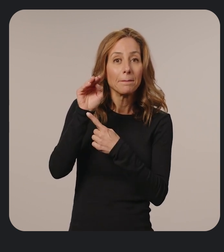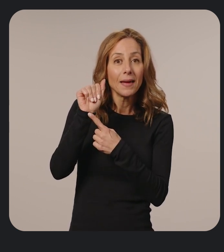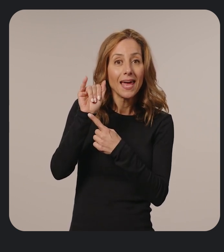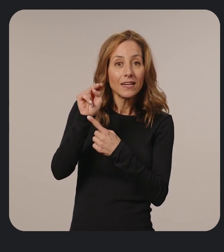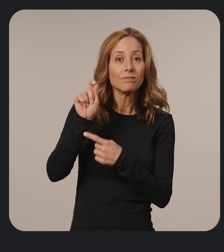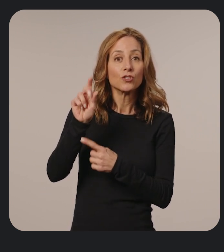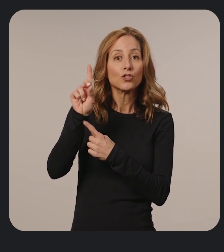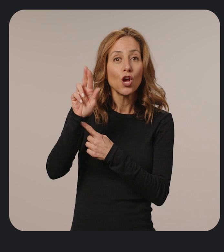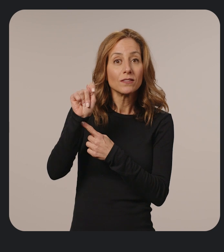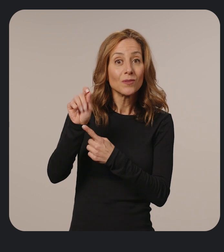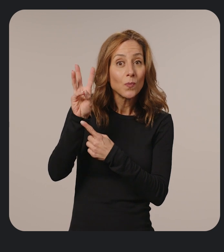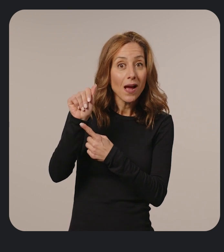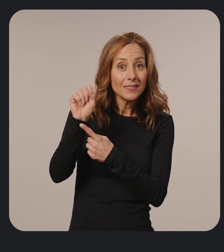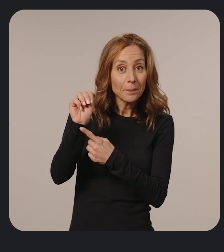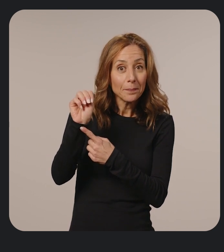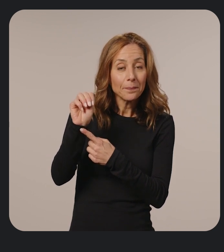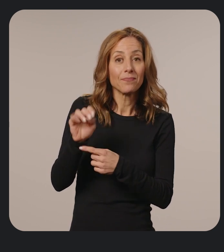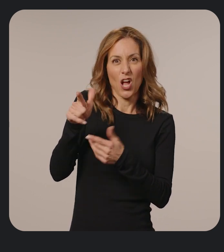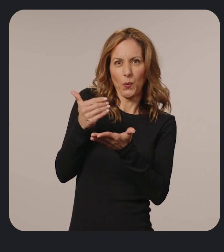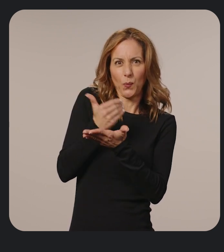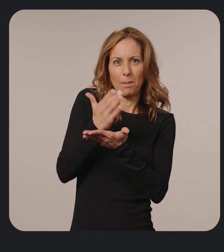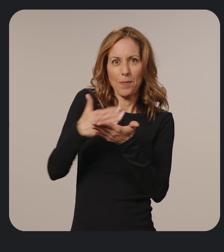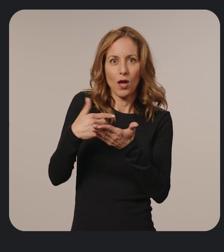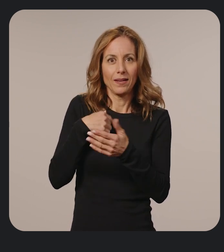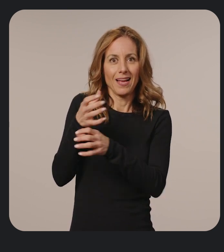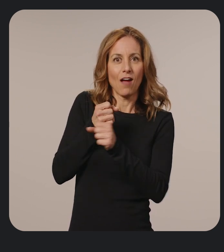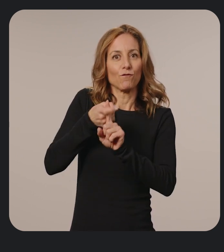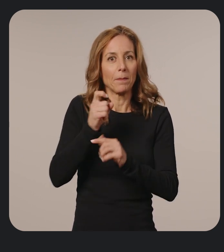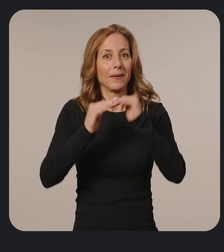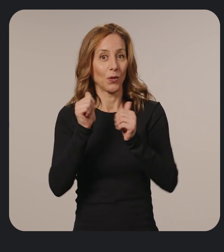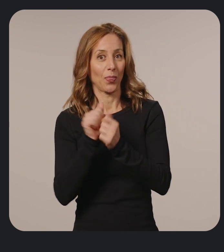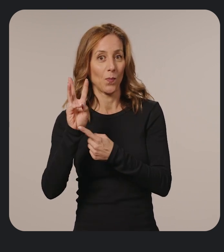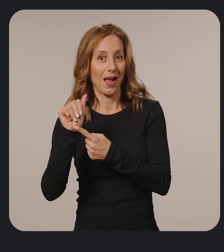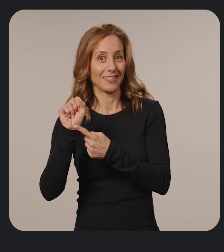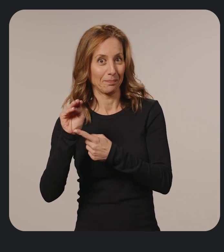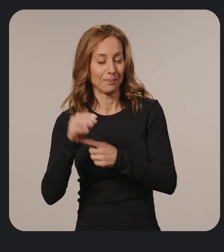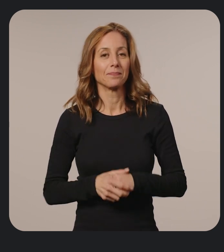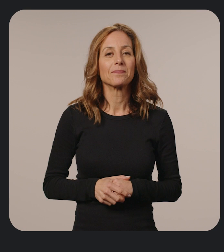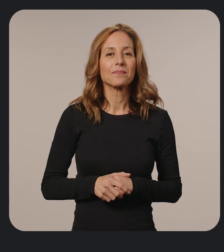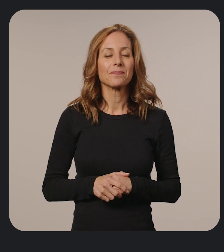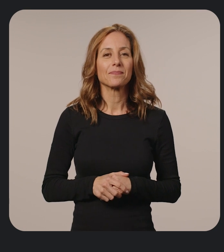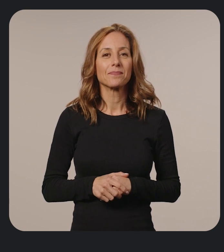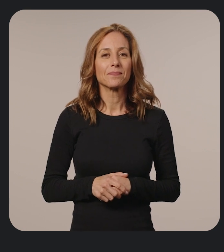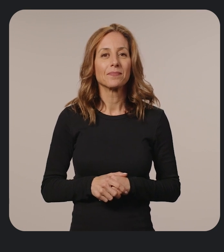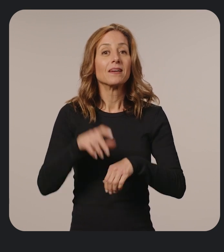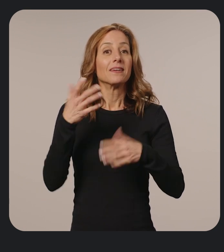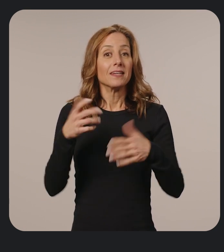and I've got main.dart.wasm. That's the new part that I'm getting from building with wasm.